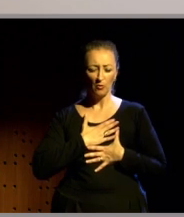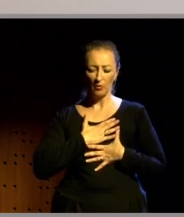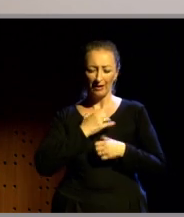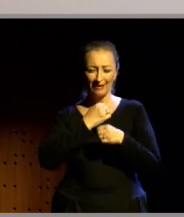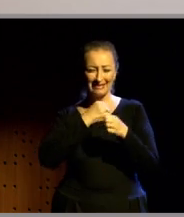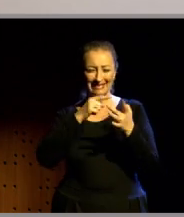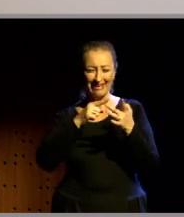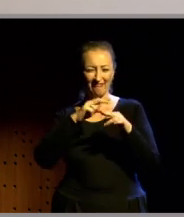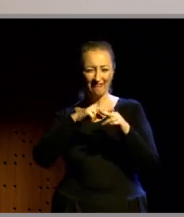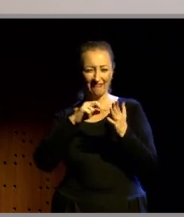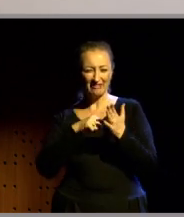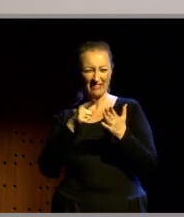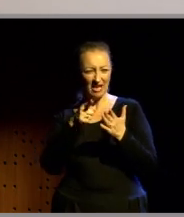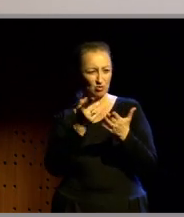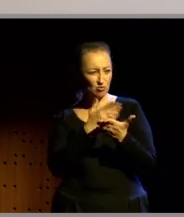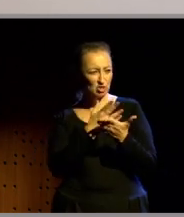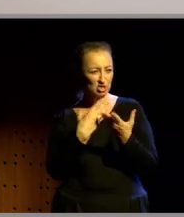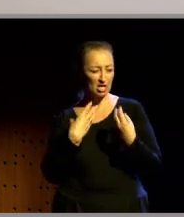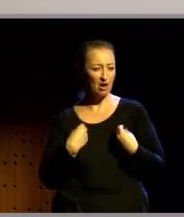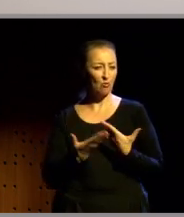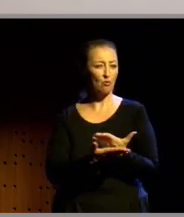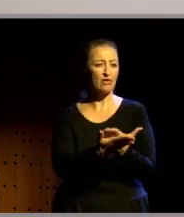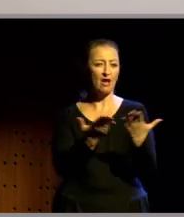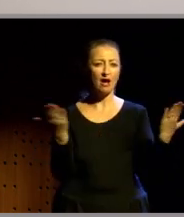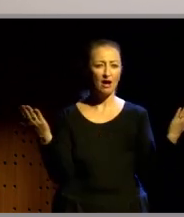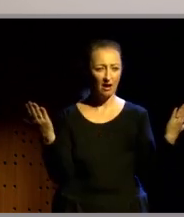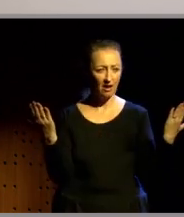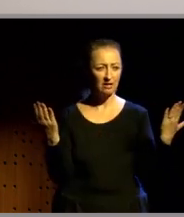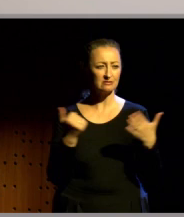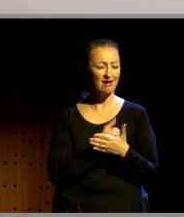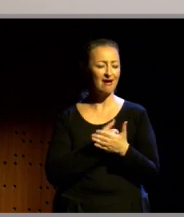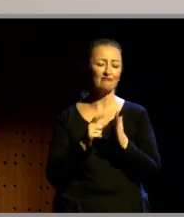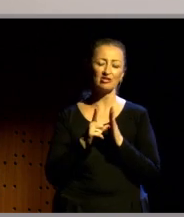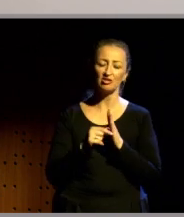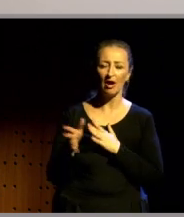share with us and share every time we hear those words 'welcome'